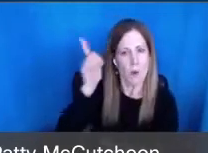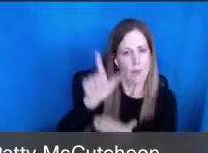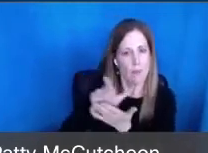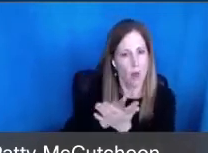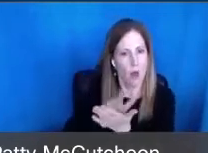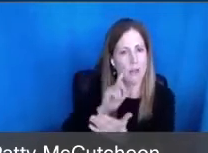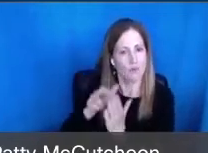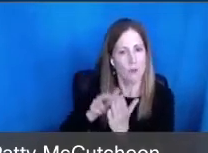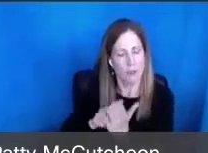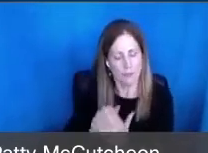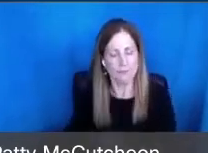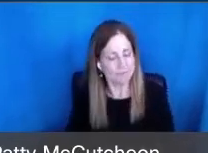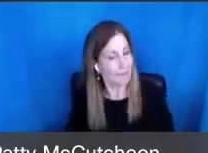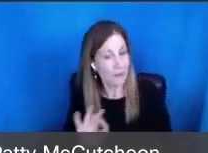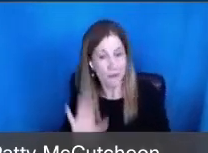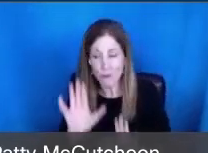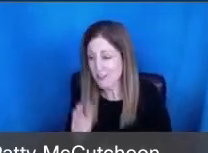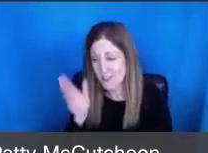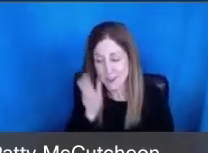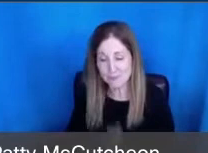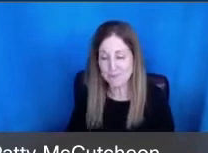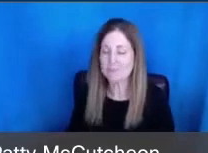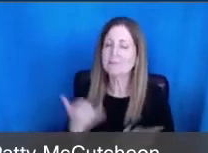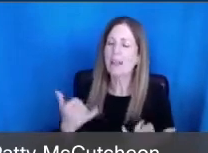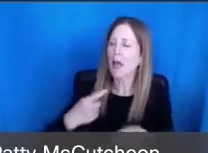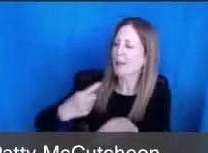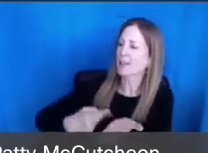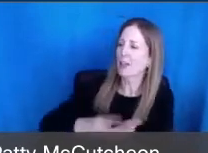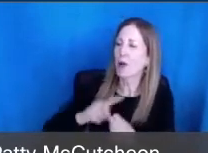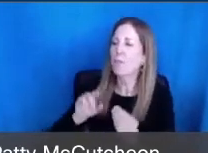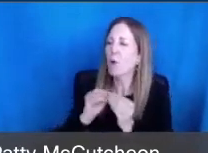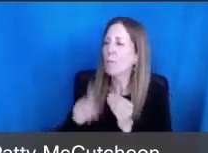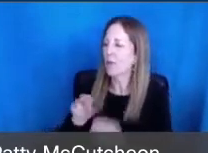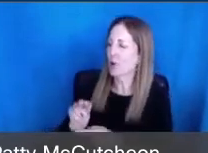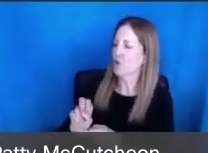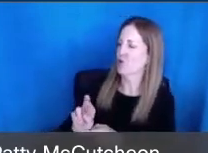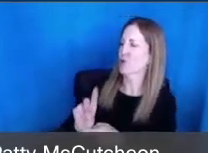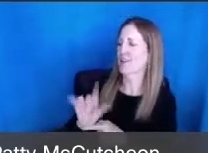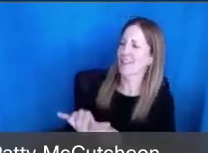So let's dive a little bit into the nerdy detail here. Can you give us some examples of obstacles,